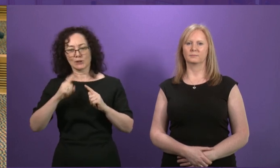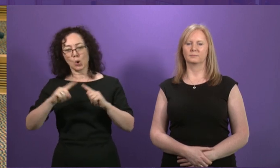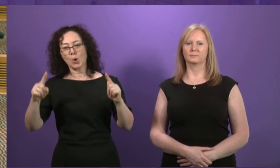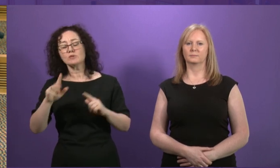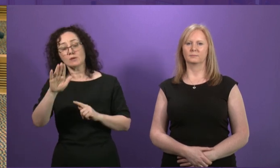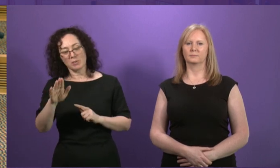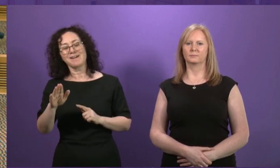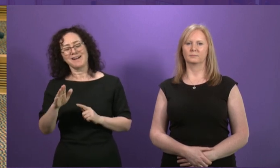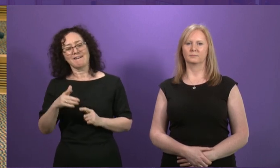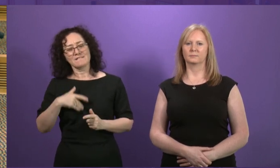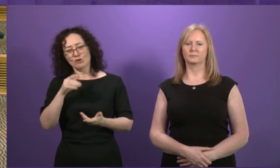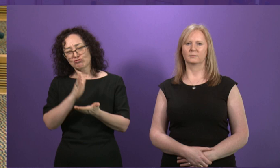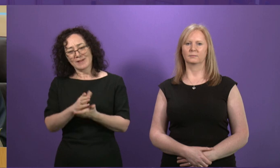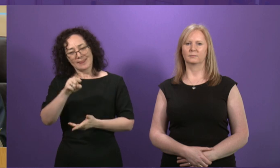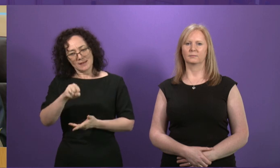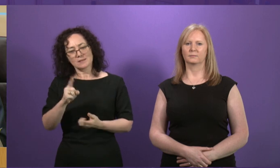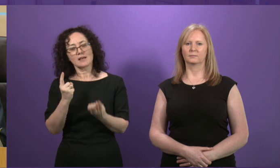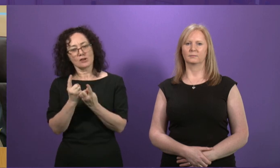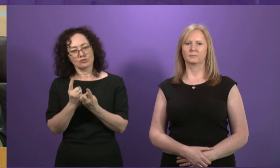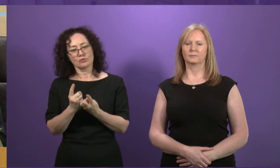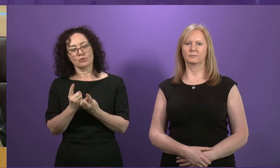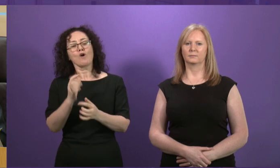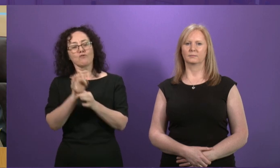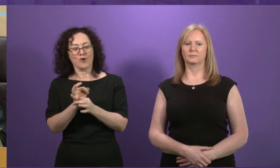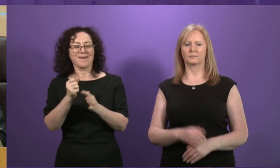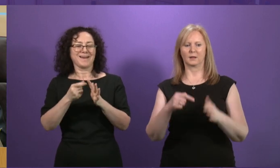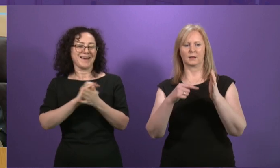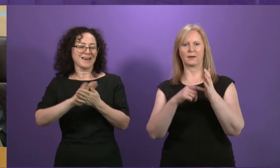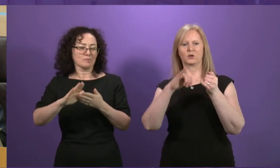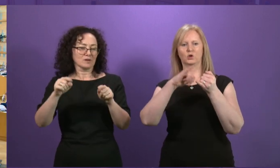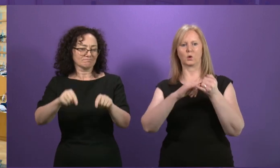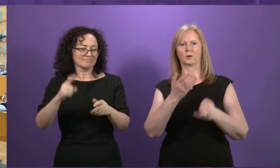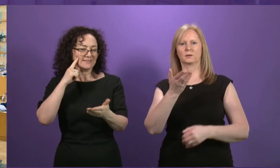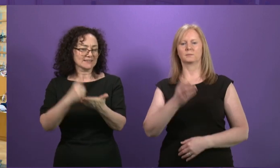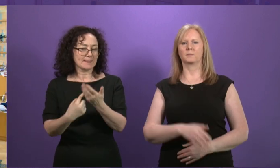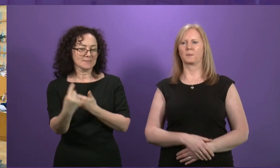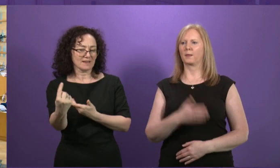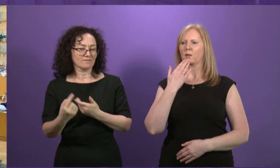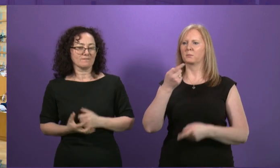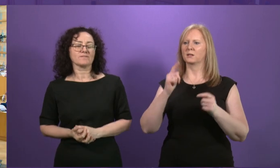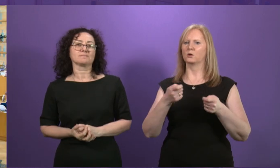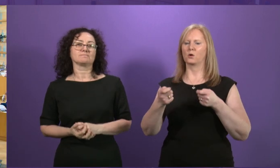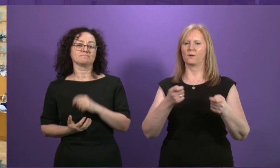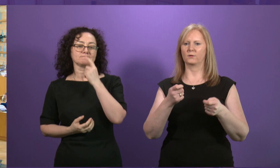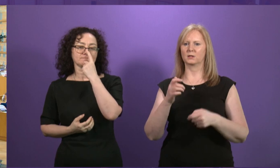Council are for the City of Edinburgh Council to determine. Air Traffic Controller Strike (Highlands and Islands Airports) Tavish Scott (Shetland Islands) (LD): Air traffic controllers who are employed by